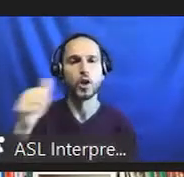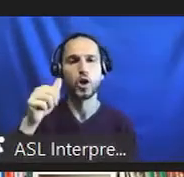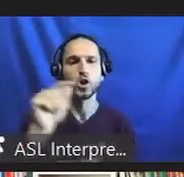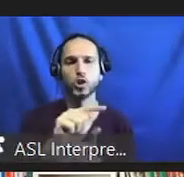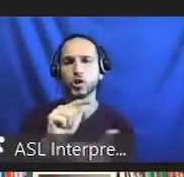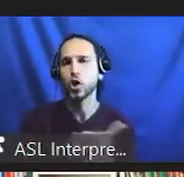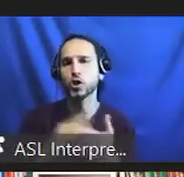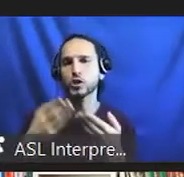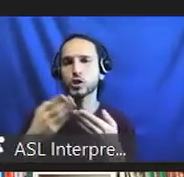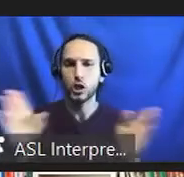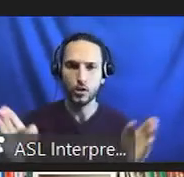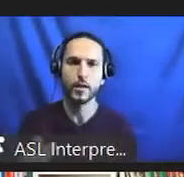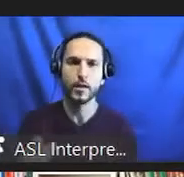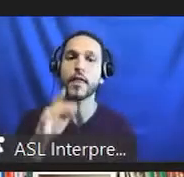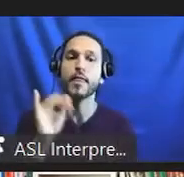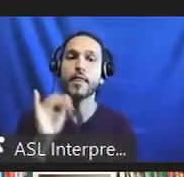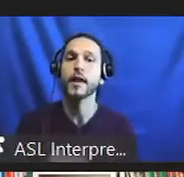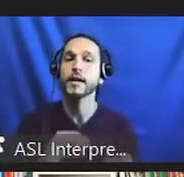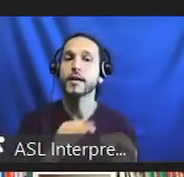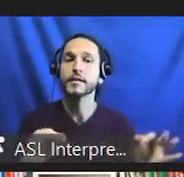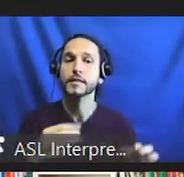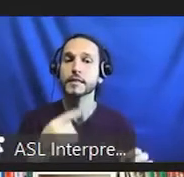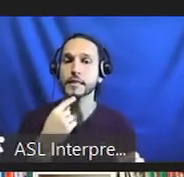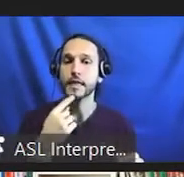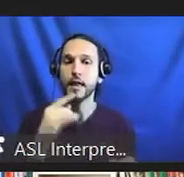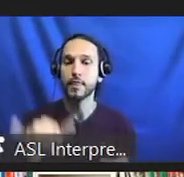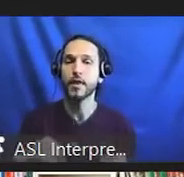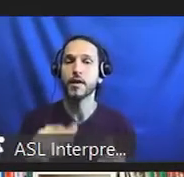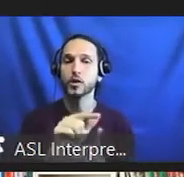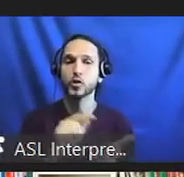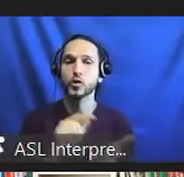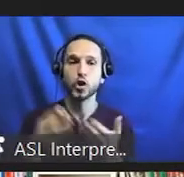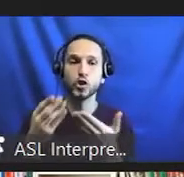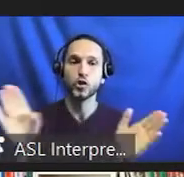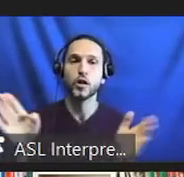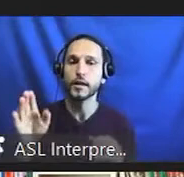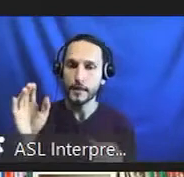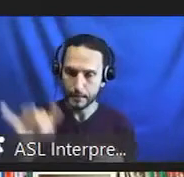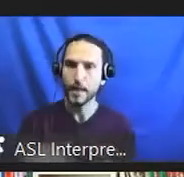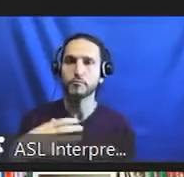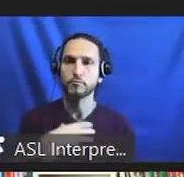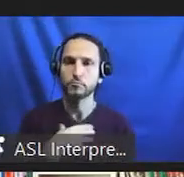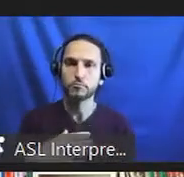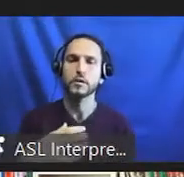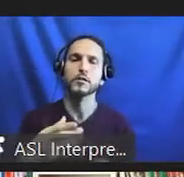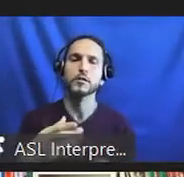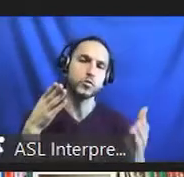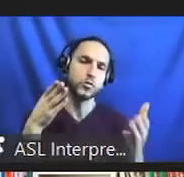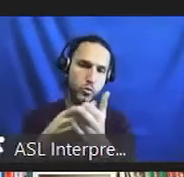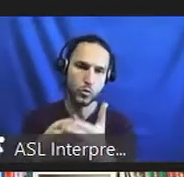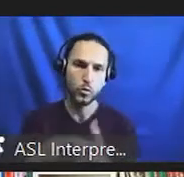The statute itself provides that the attorney general can file suit. And what can someone get?